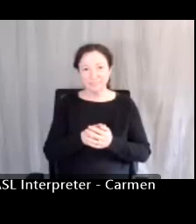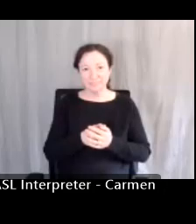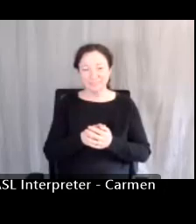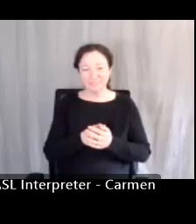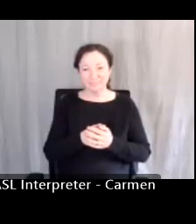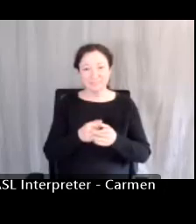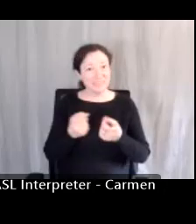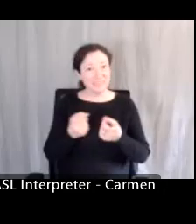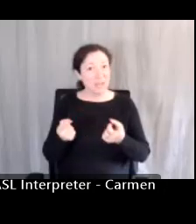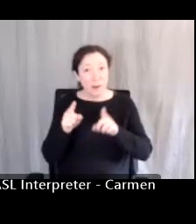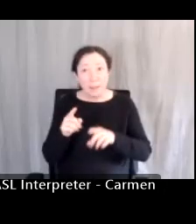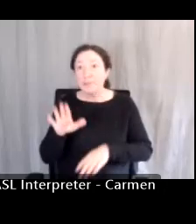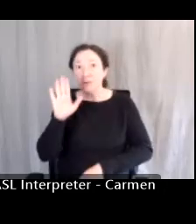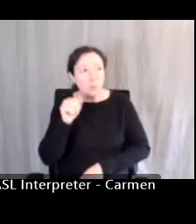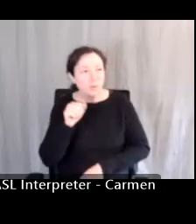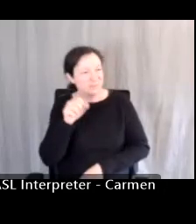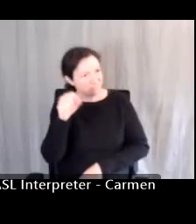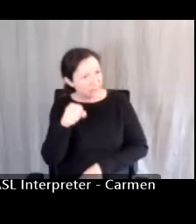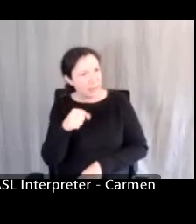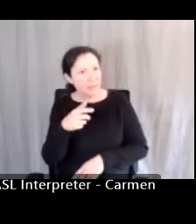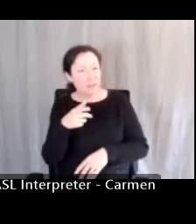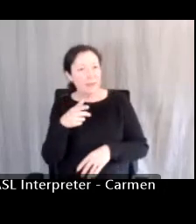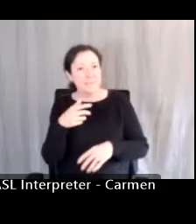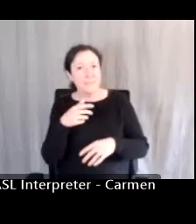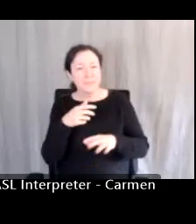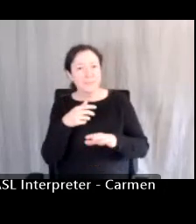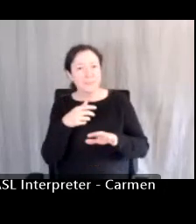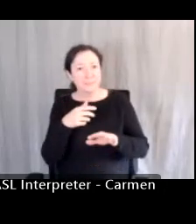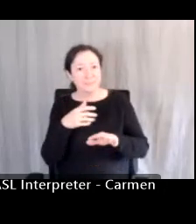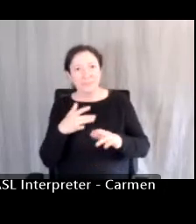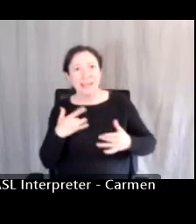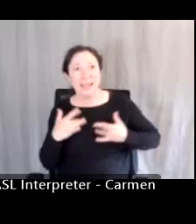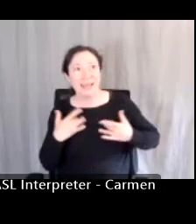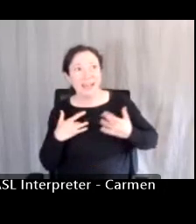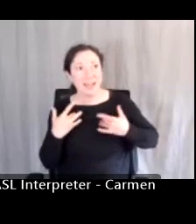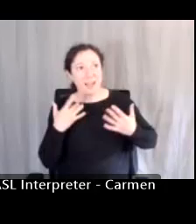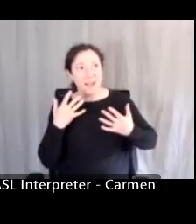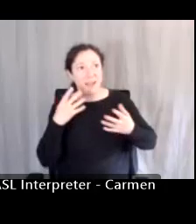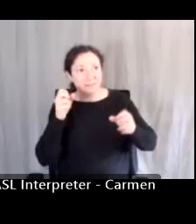It's like people are like, oh yeah, yeah. And, and not saying that everyone's excited, but maybe you are. Maybe you're like, yes, this is it.